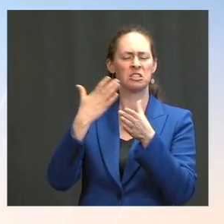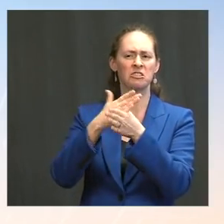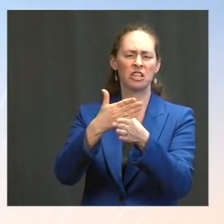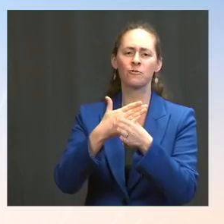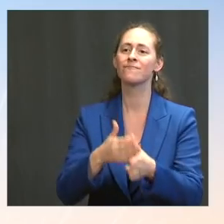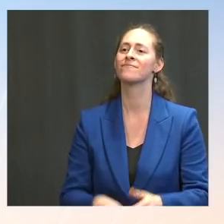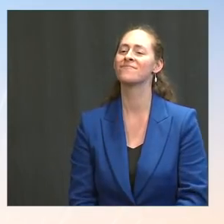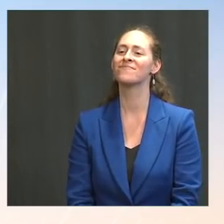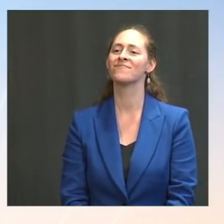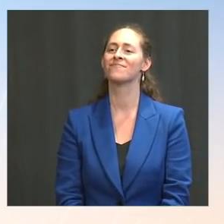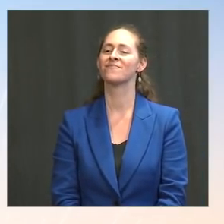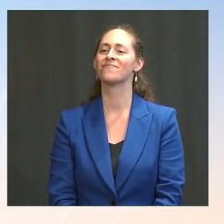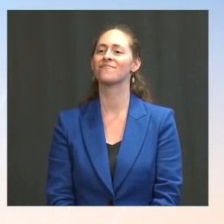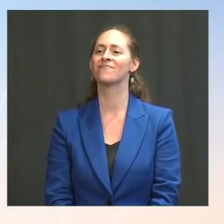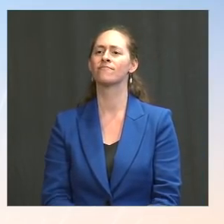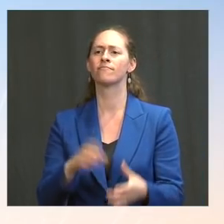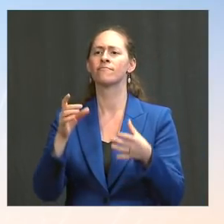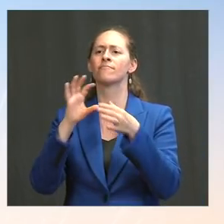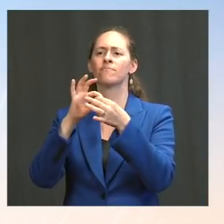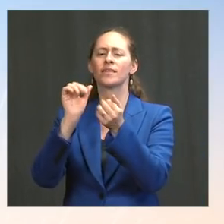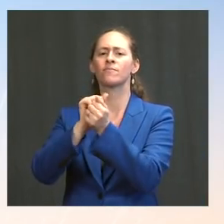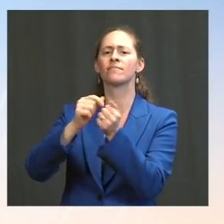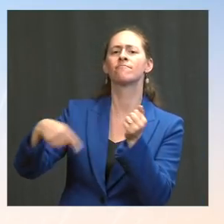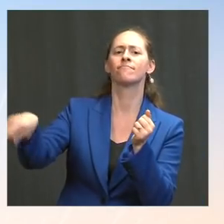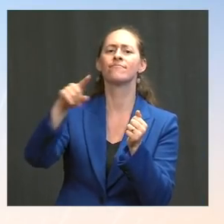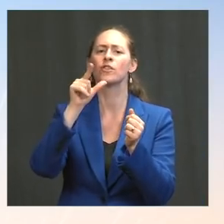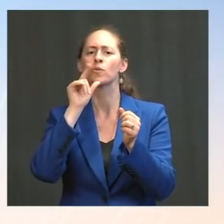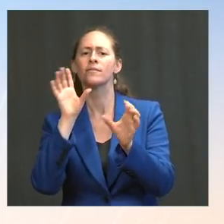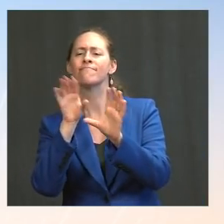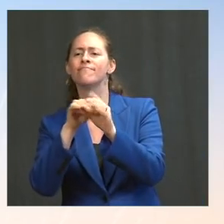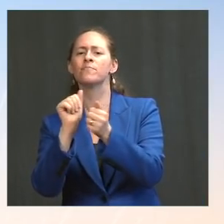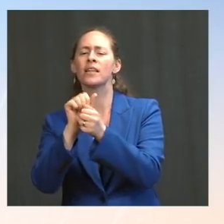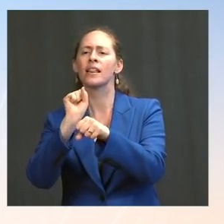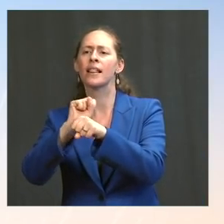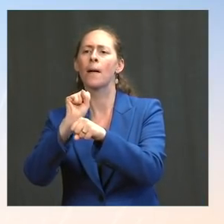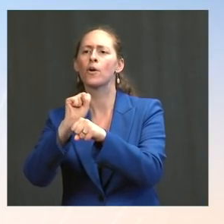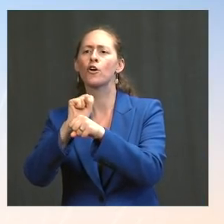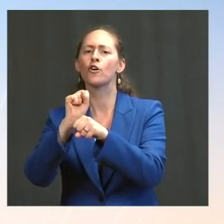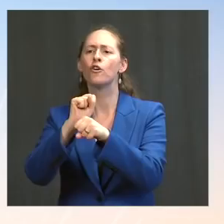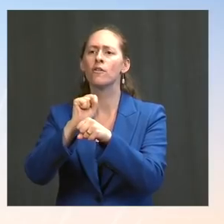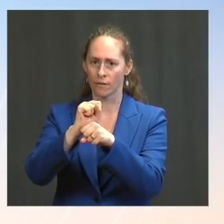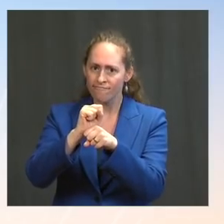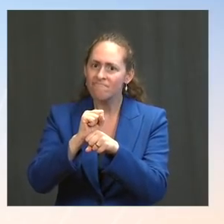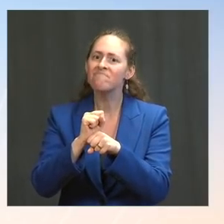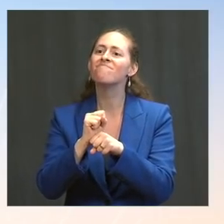We saw an increase in labor force participation among the prime-age working population.